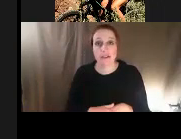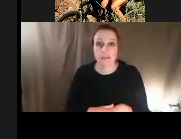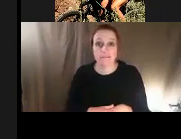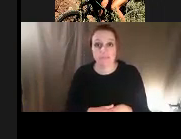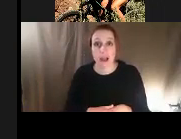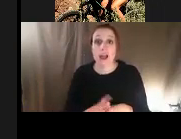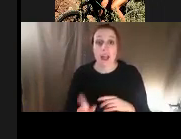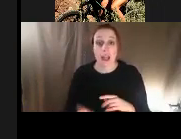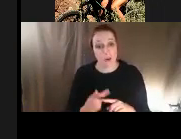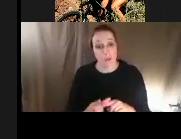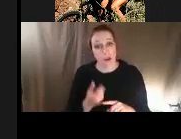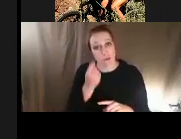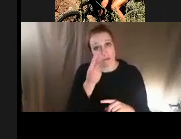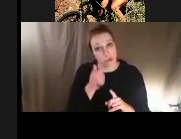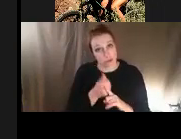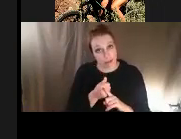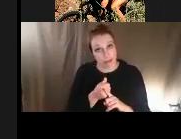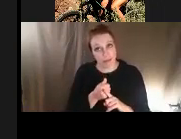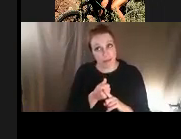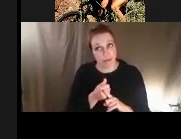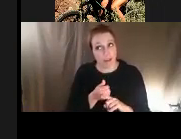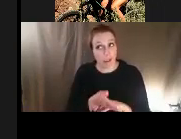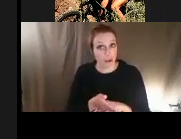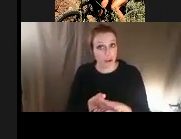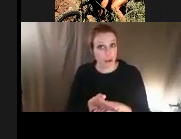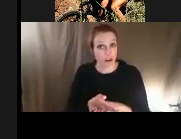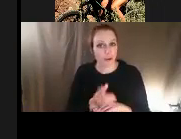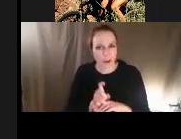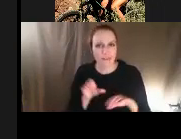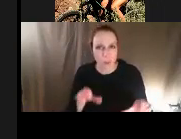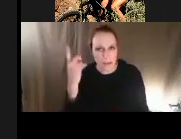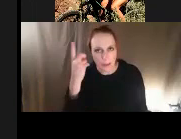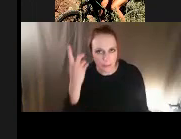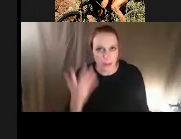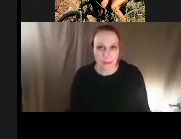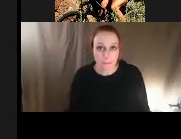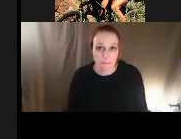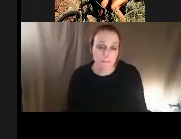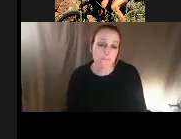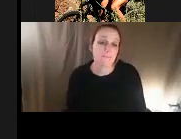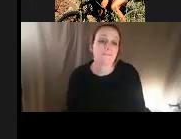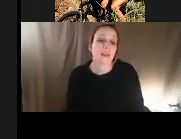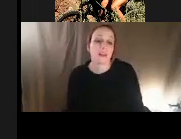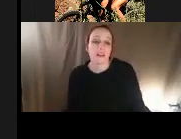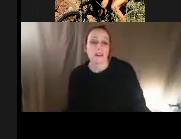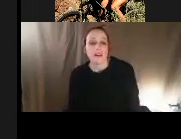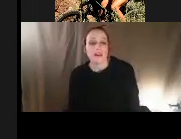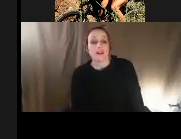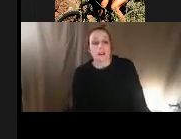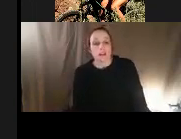There has to be action afterwards. So, that implicit bias, if you've not really taken